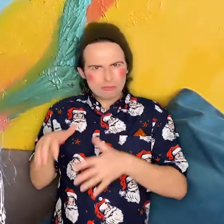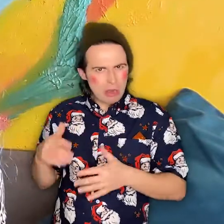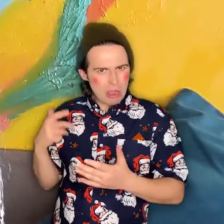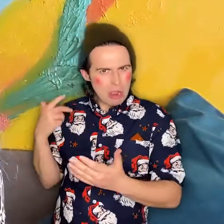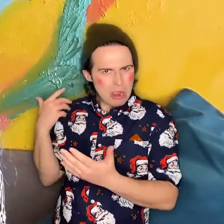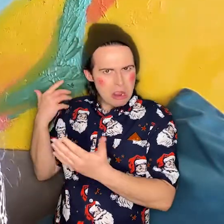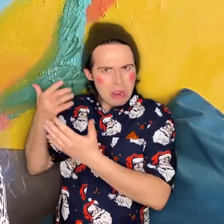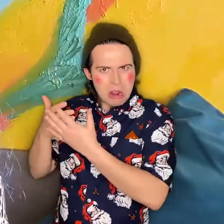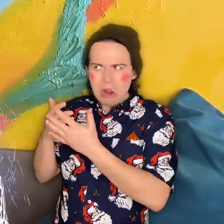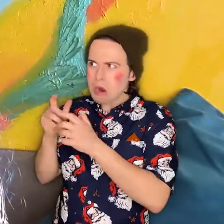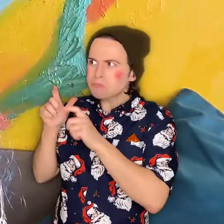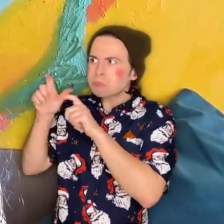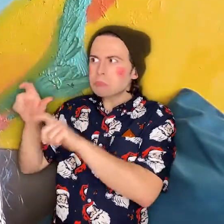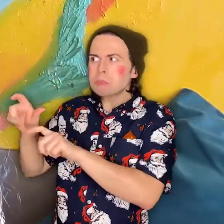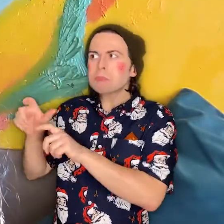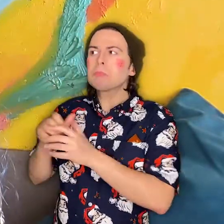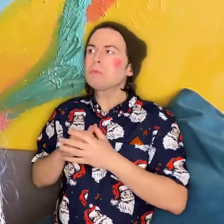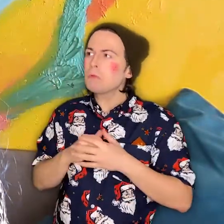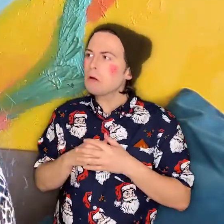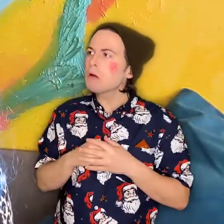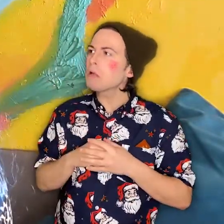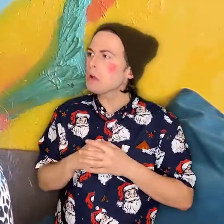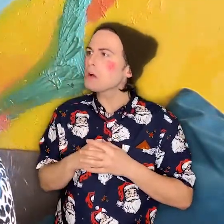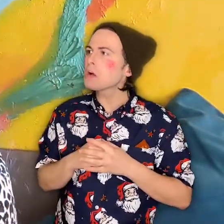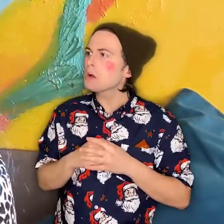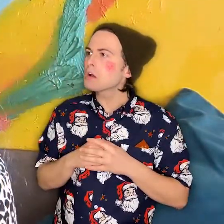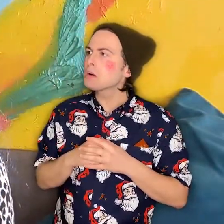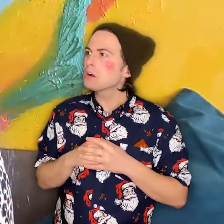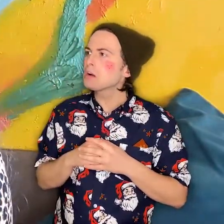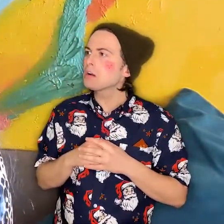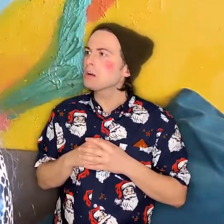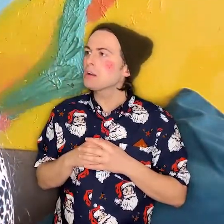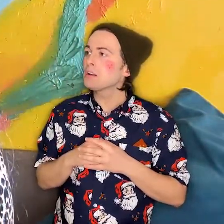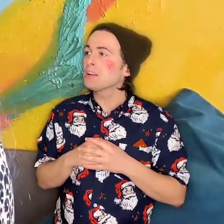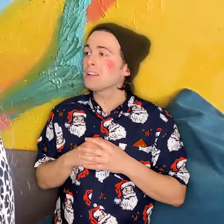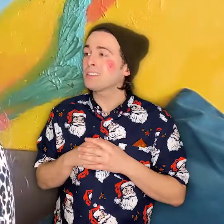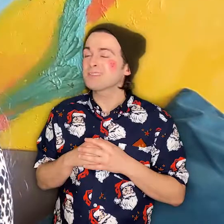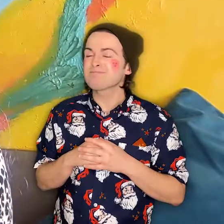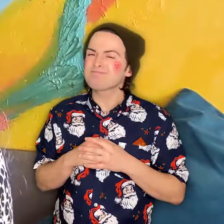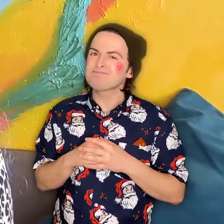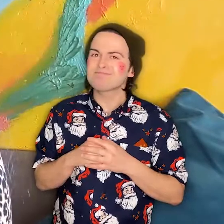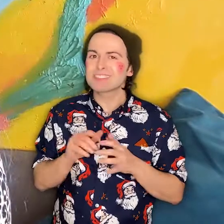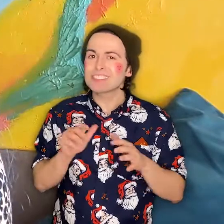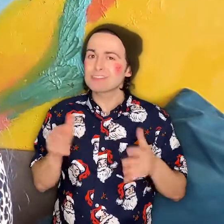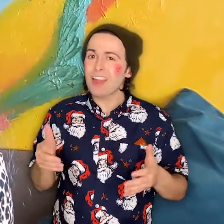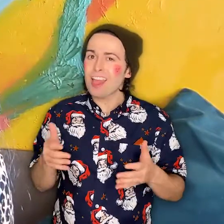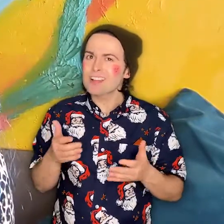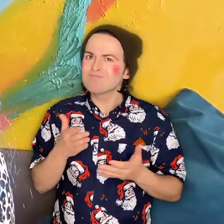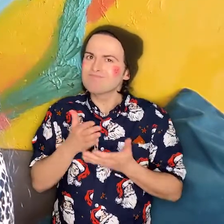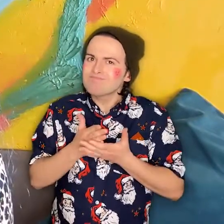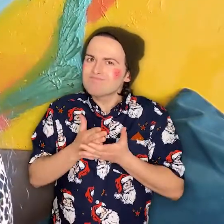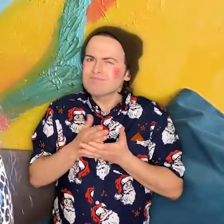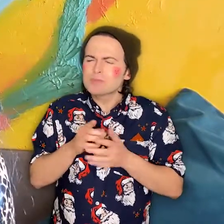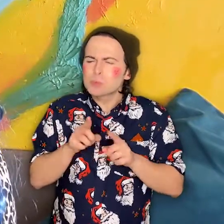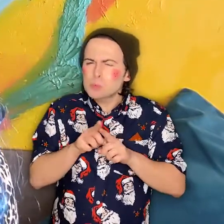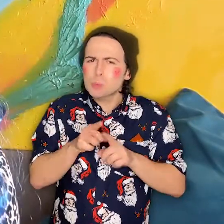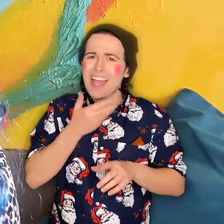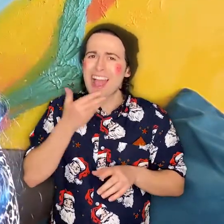What a joy she is to have around, she’s just so nice…sometimes a bit too nice.